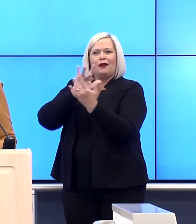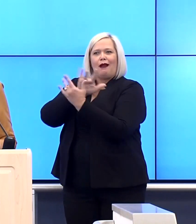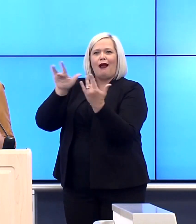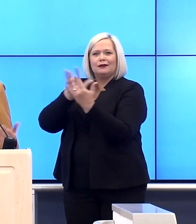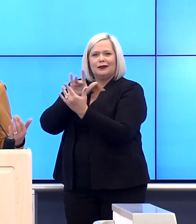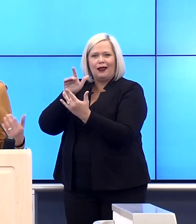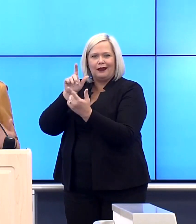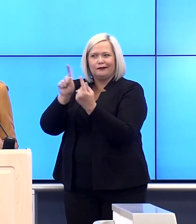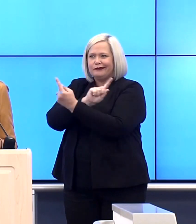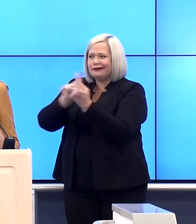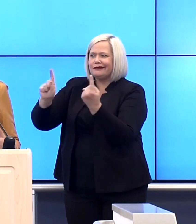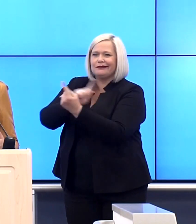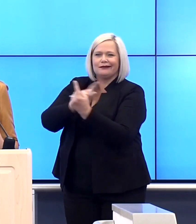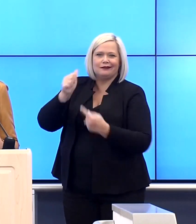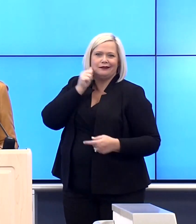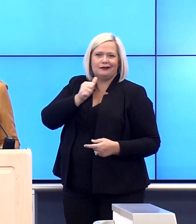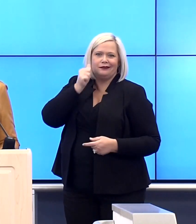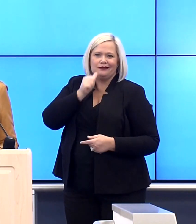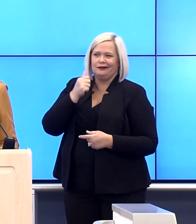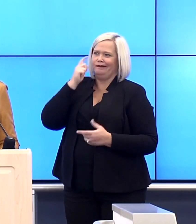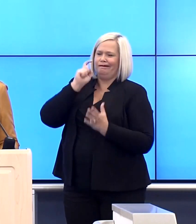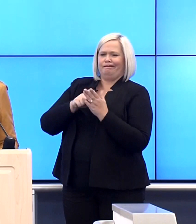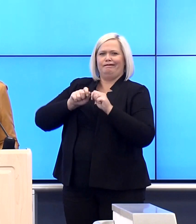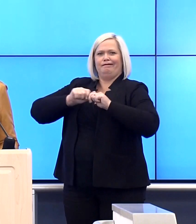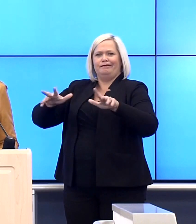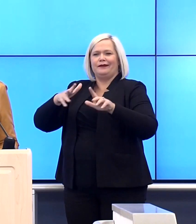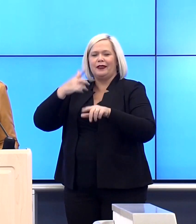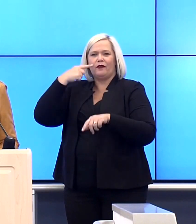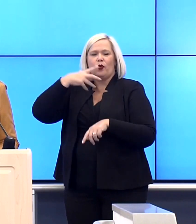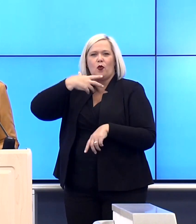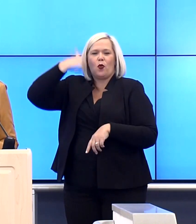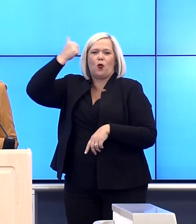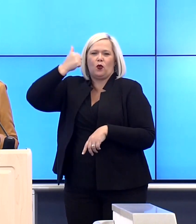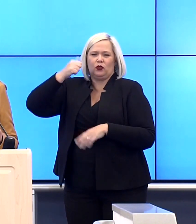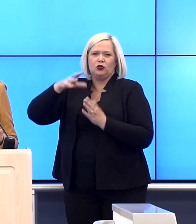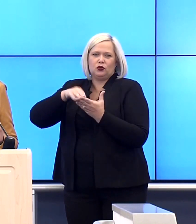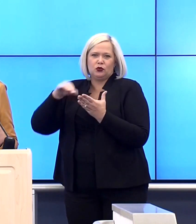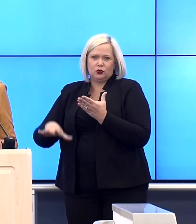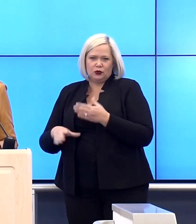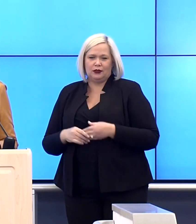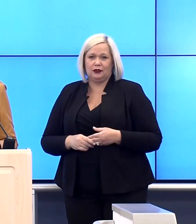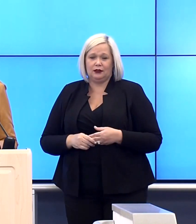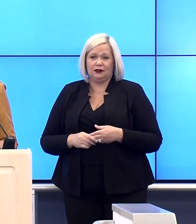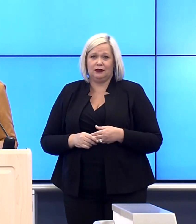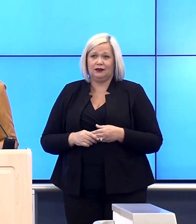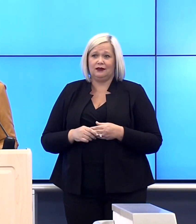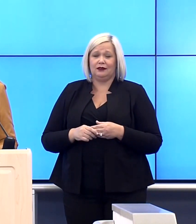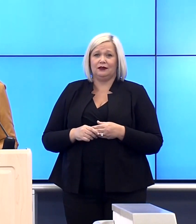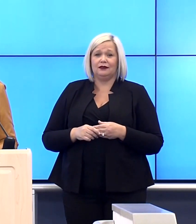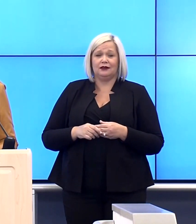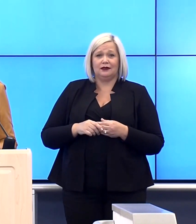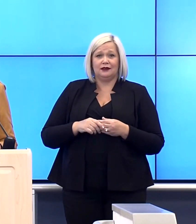THOSE HIGH SCHOOL GRADES. HIGH SCHOOLERS HAVE MORE HIGH SCHOOLERS HAVE MORE CONTACTS PER DAY. CONTACTS PER DAY. AND THUS, THAT’S WHY WE SEE MORE AND THUS, THAT’S WHY WE SEE MORE SPREAD IN THE OLDER GRADES.